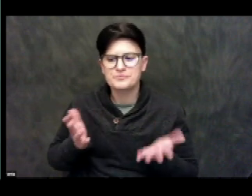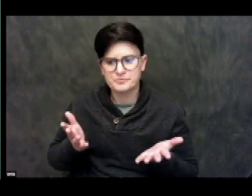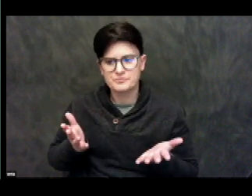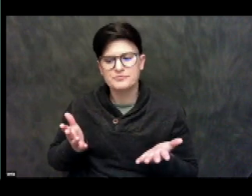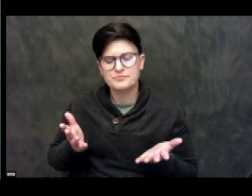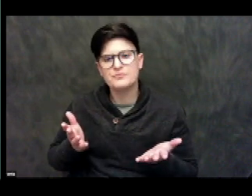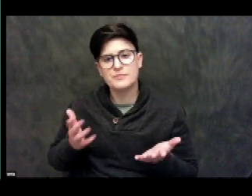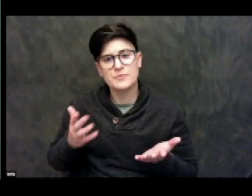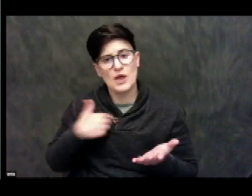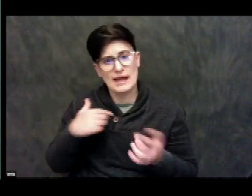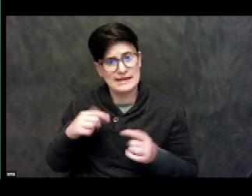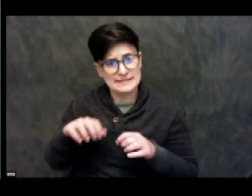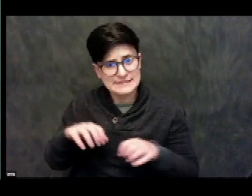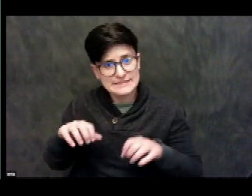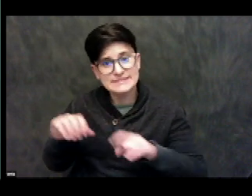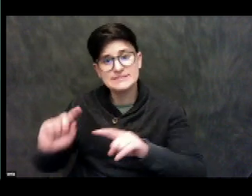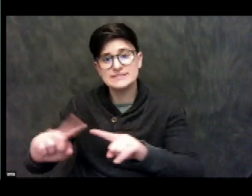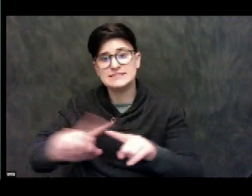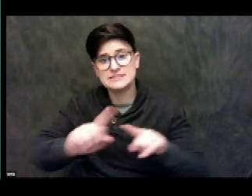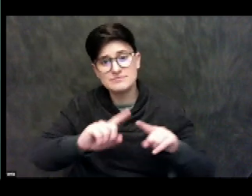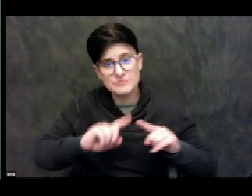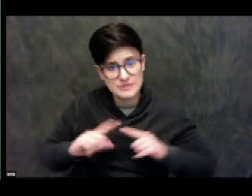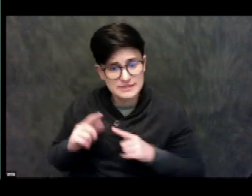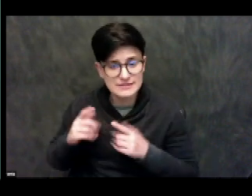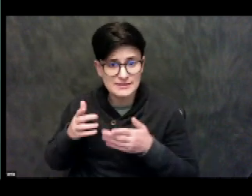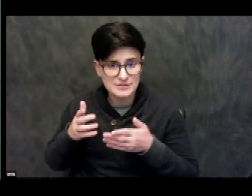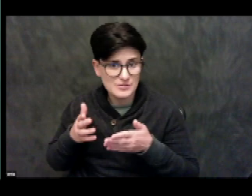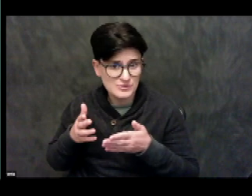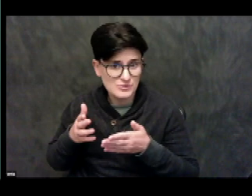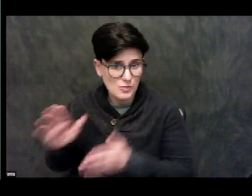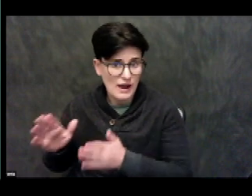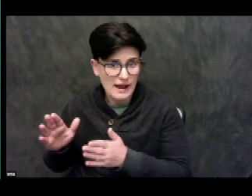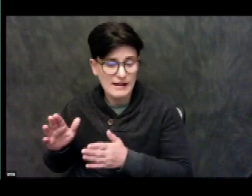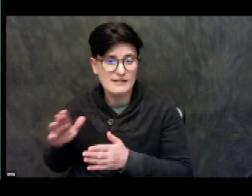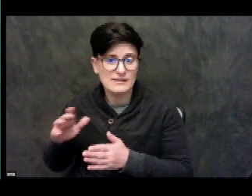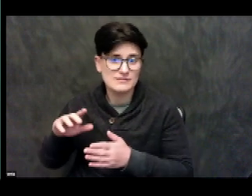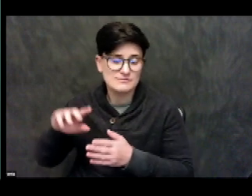differently and talked to the Dr. A.